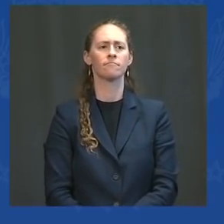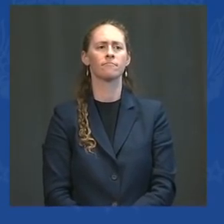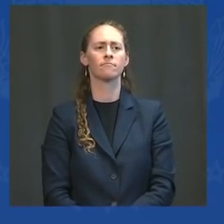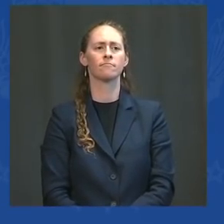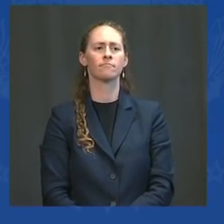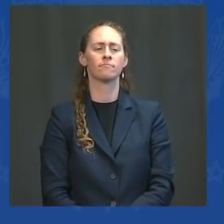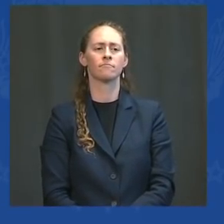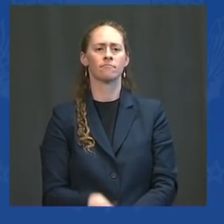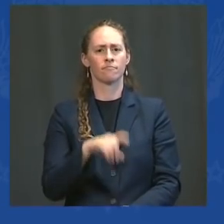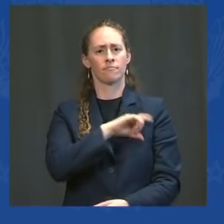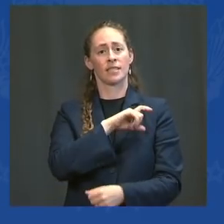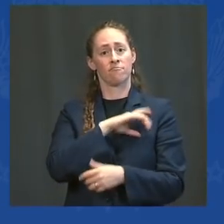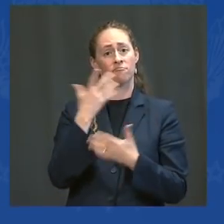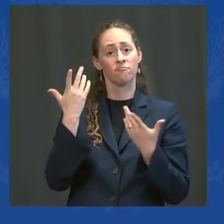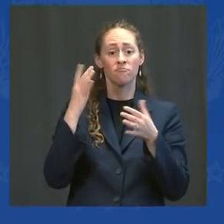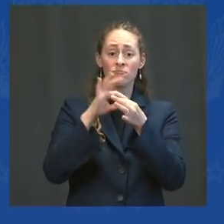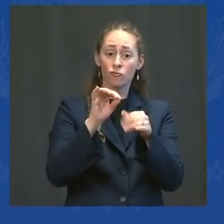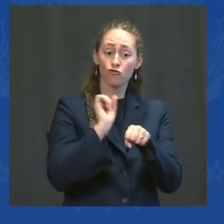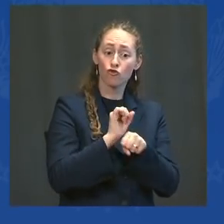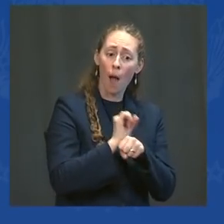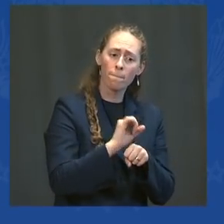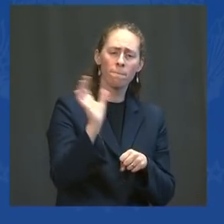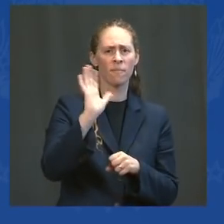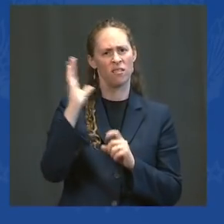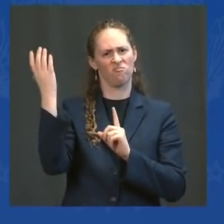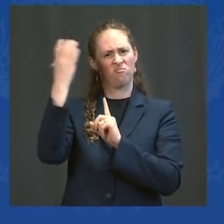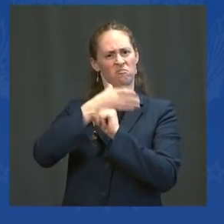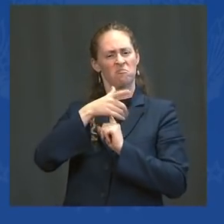I got to know you after 36 years in the Senate,